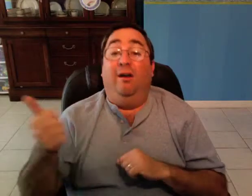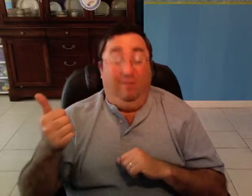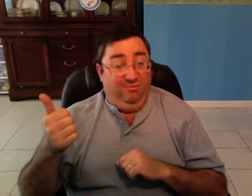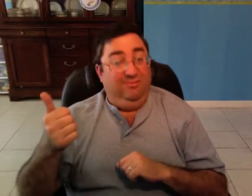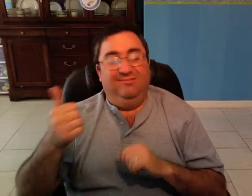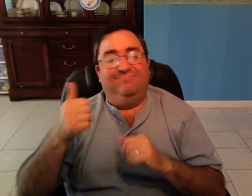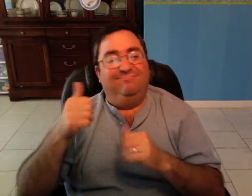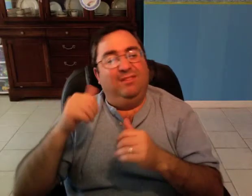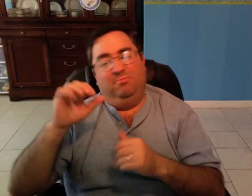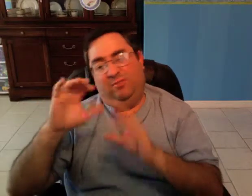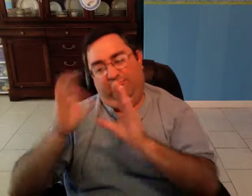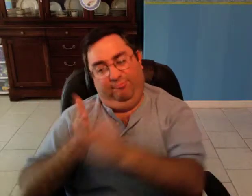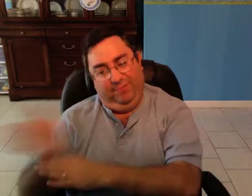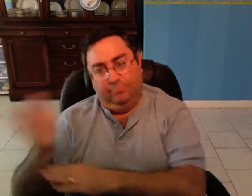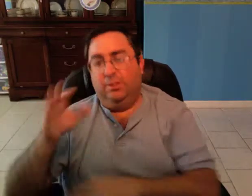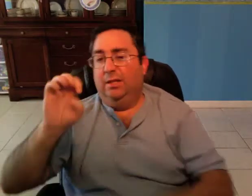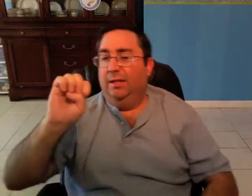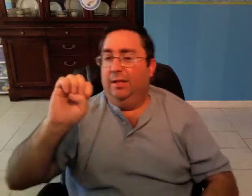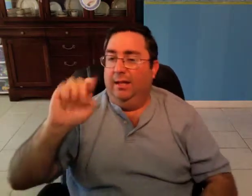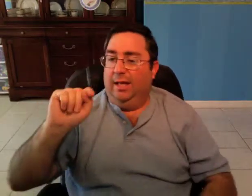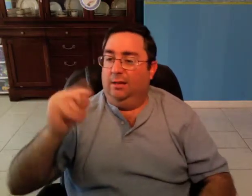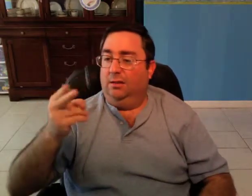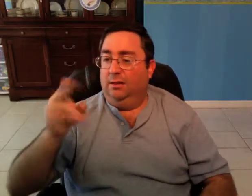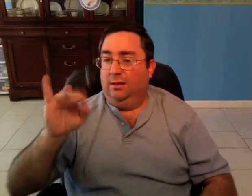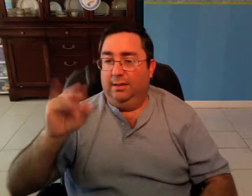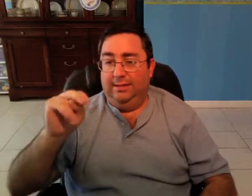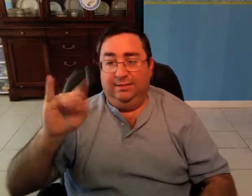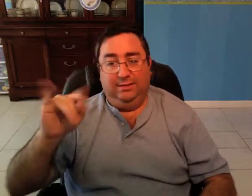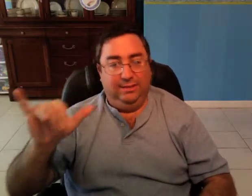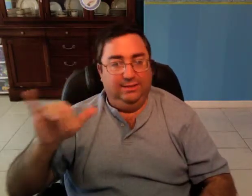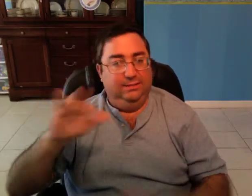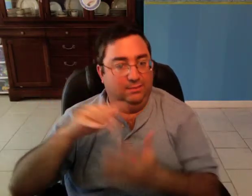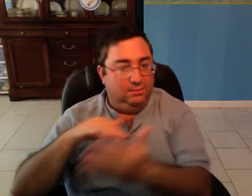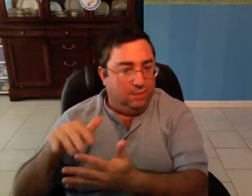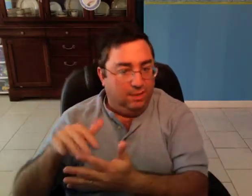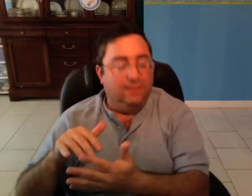Another field is that of Ethnicity Studies.